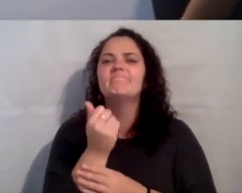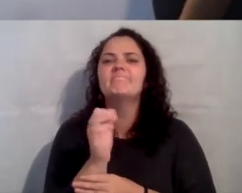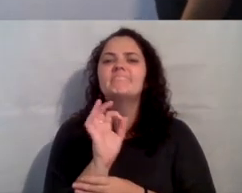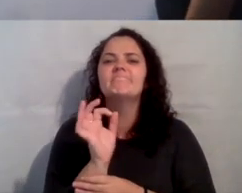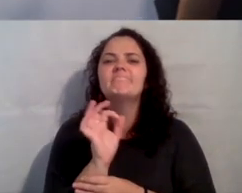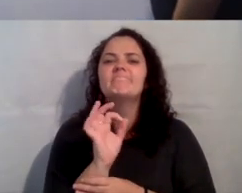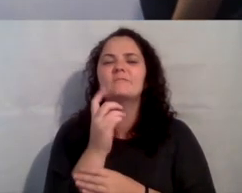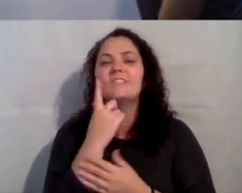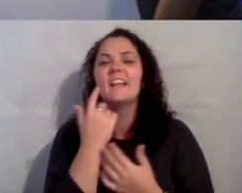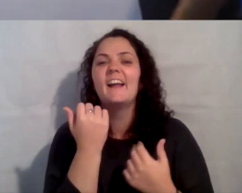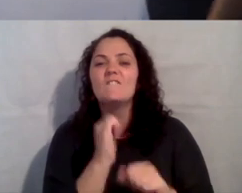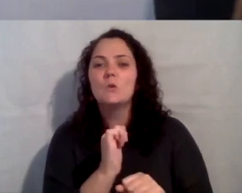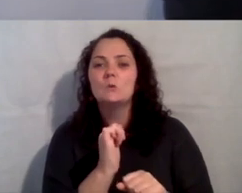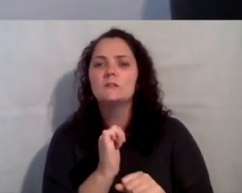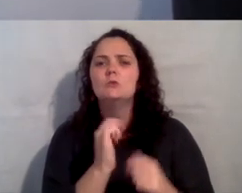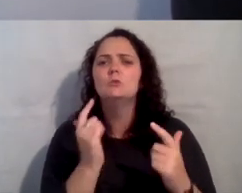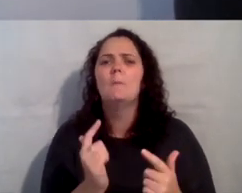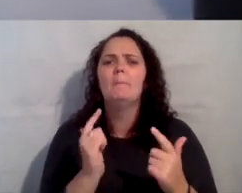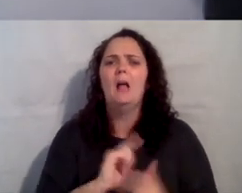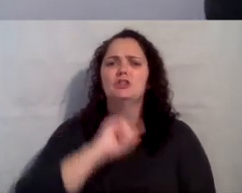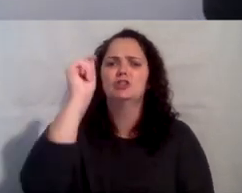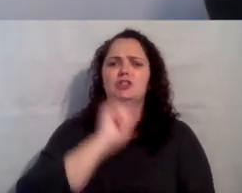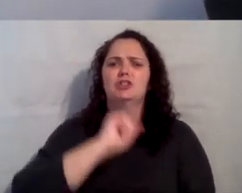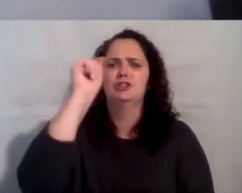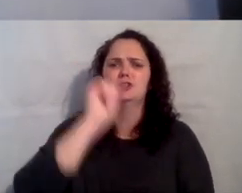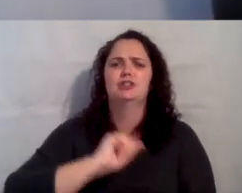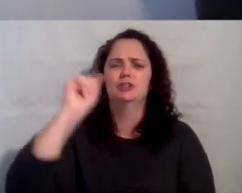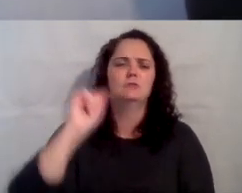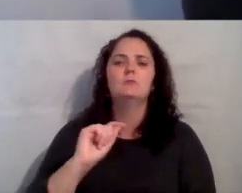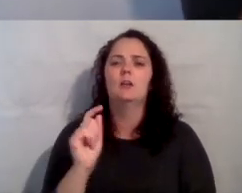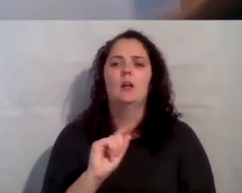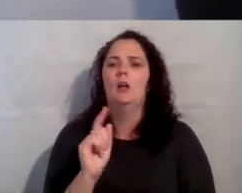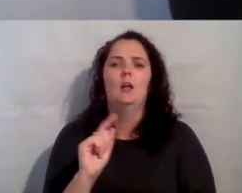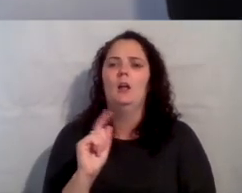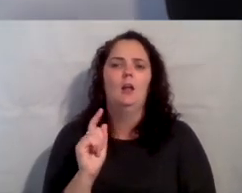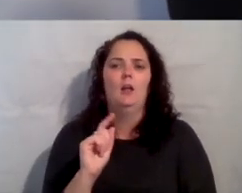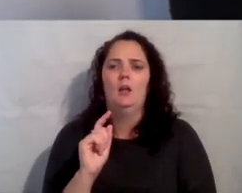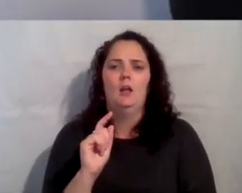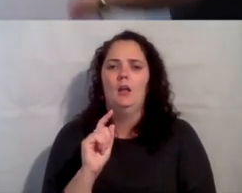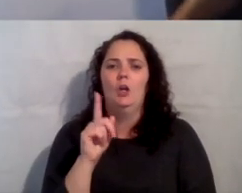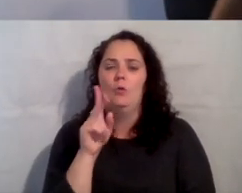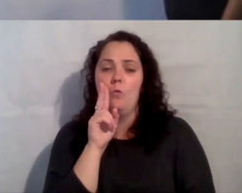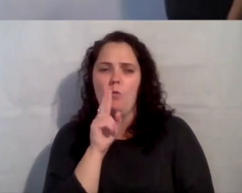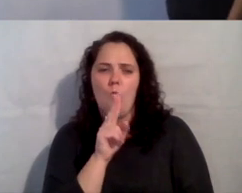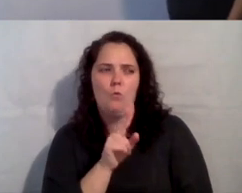a lot of really rapid scrubbing of your paper. Instead try to really look and study the